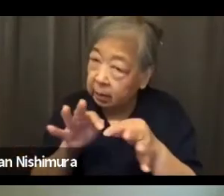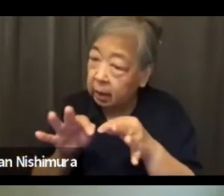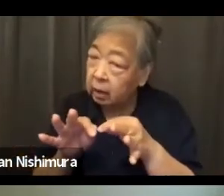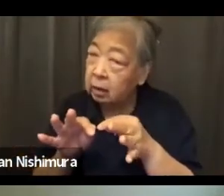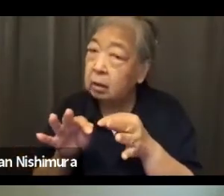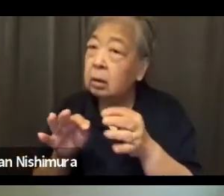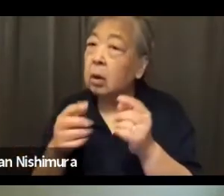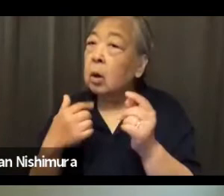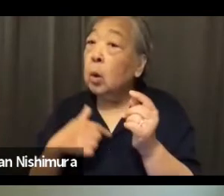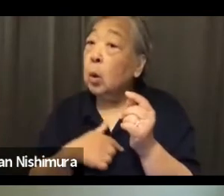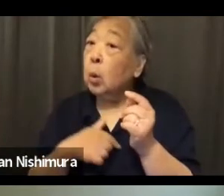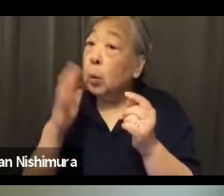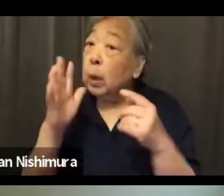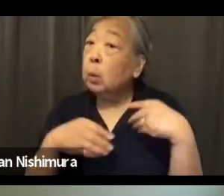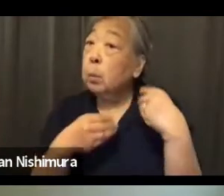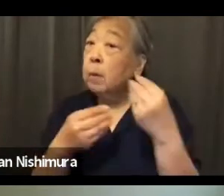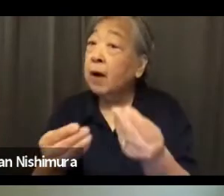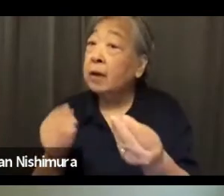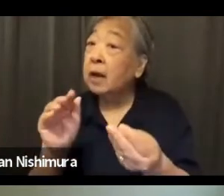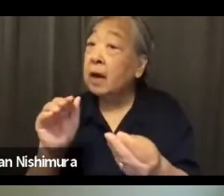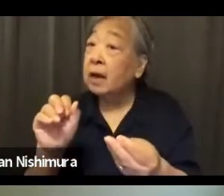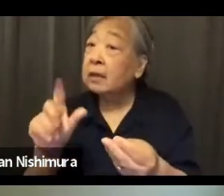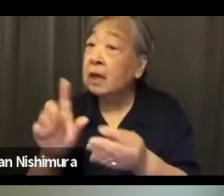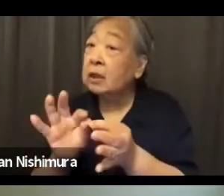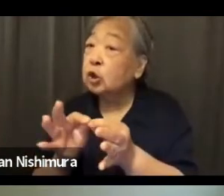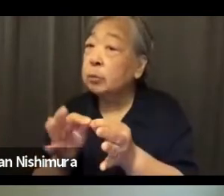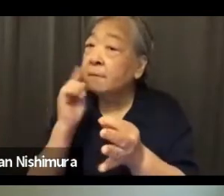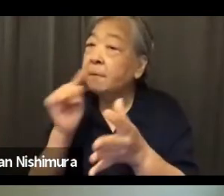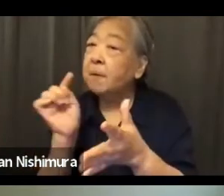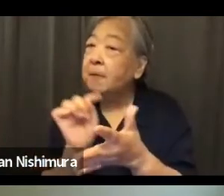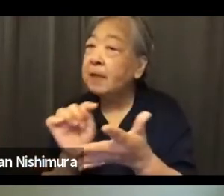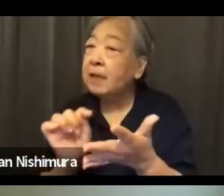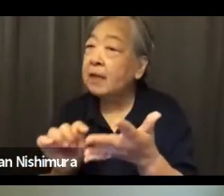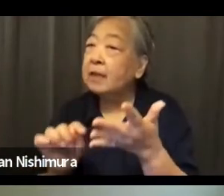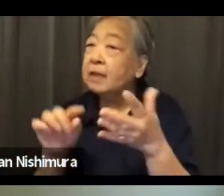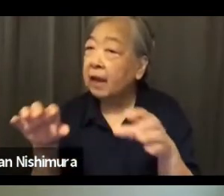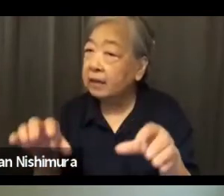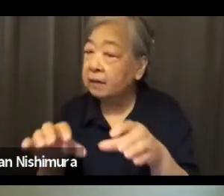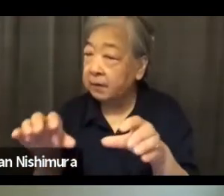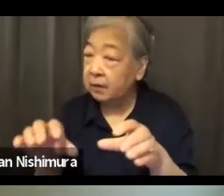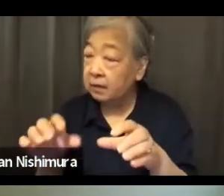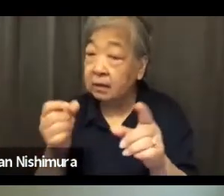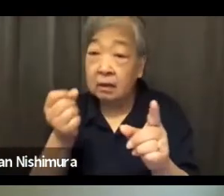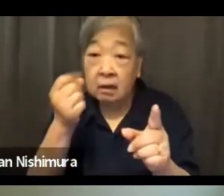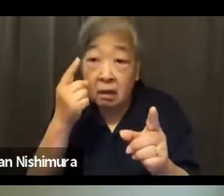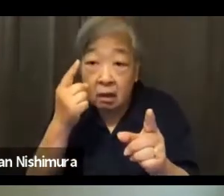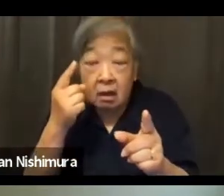provide ASL interpreting for these activities, but there are times where you are going to